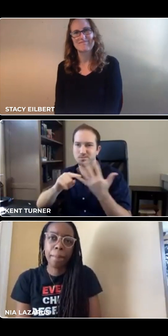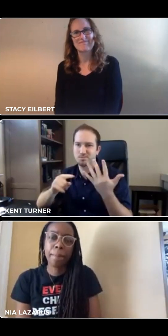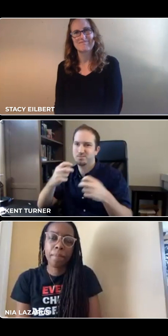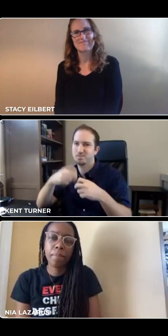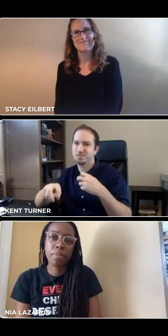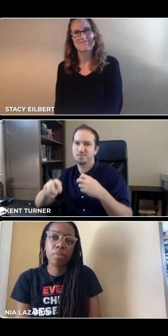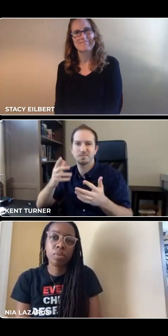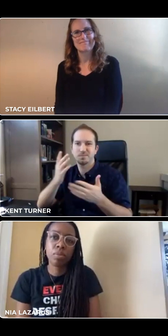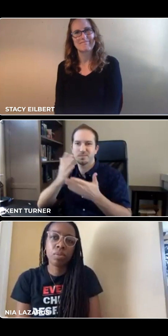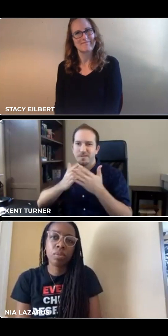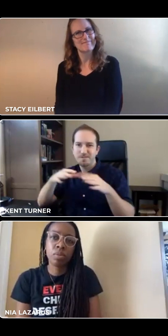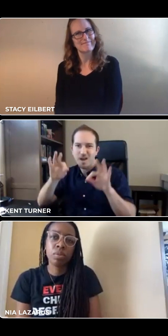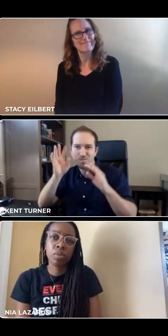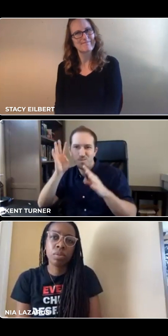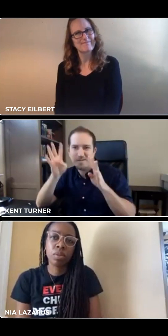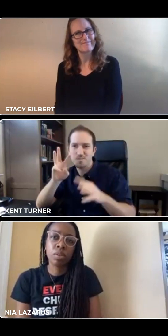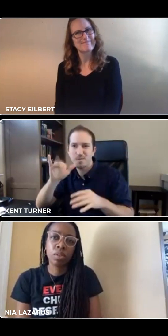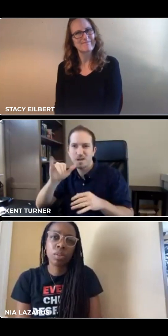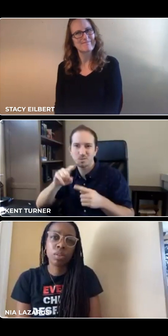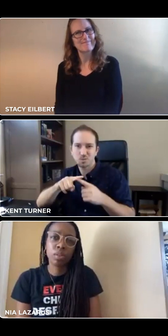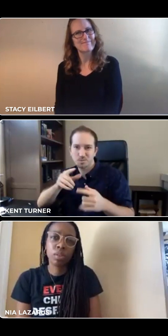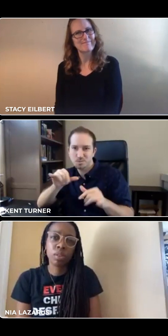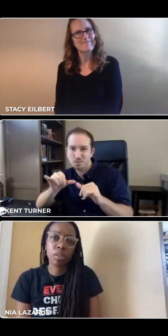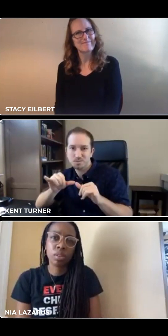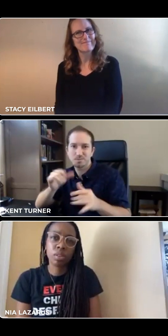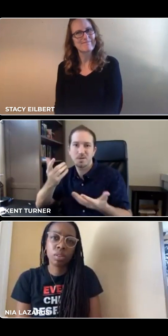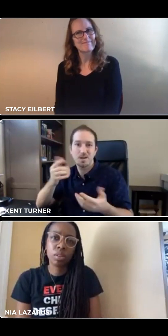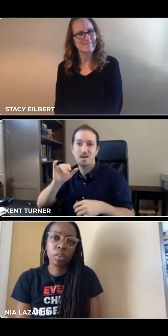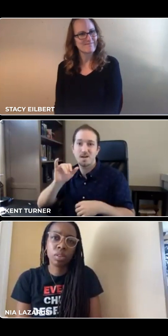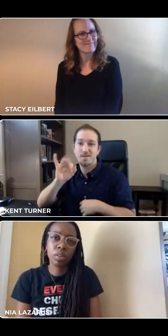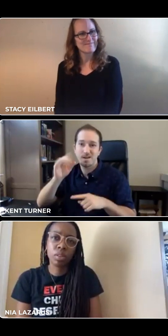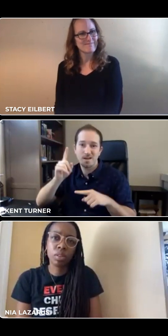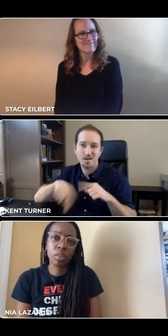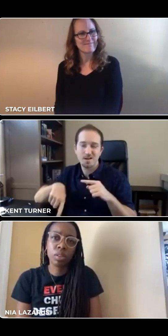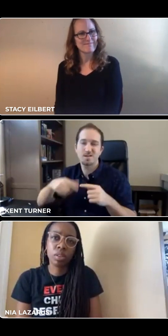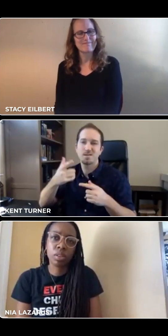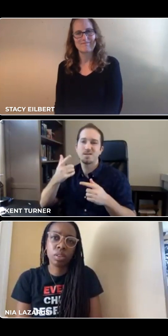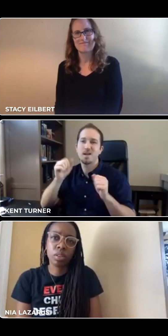As far as signing and communicating via video, we are going to have to be really creative